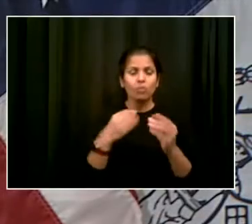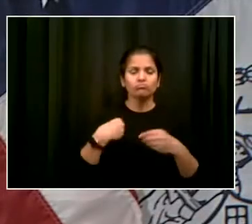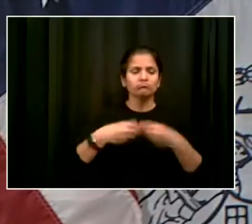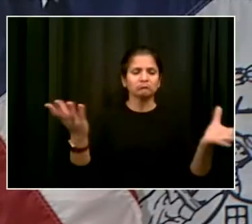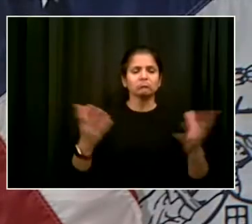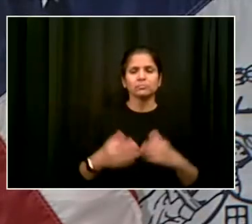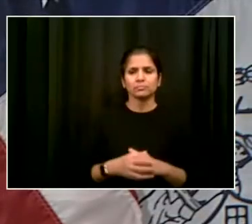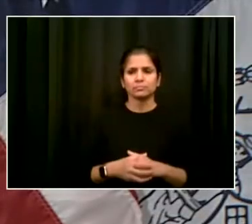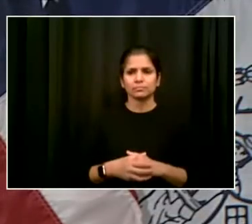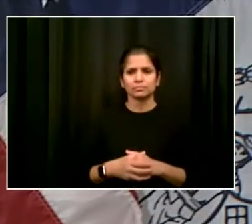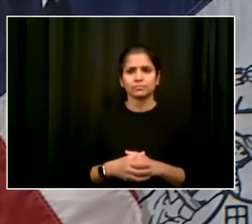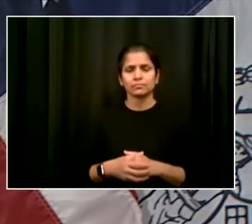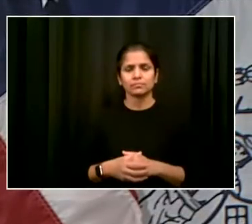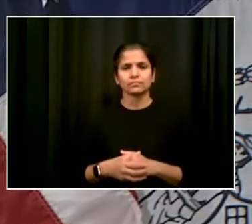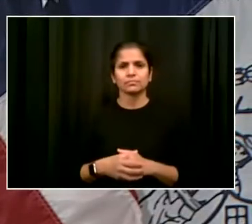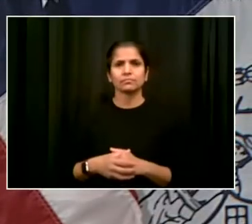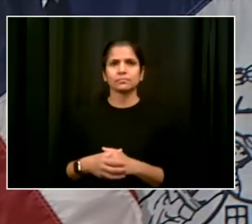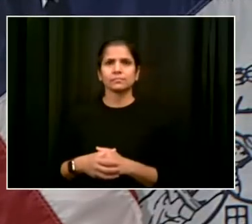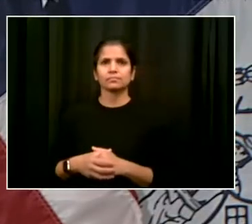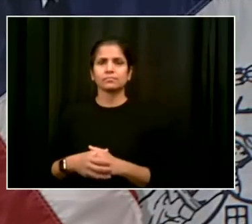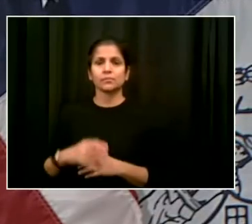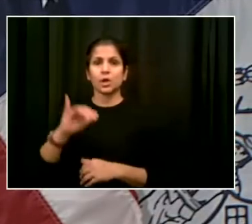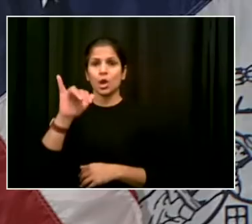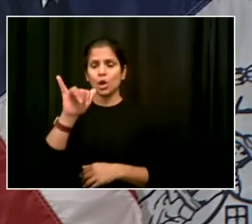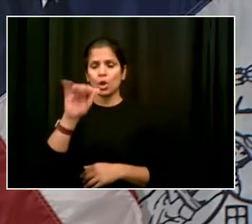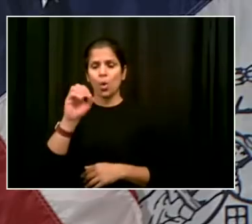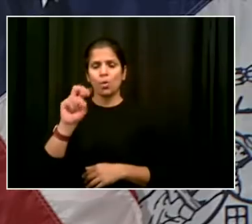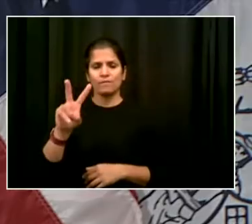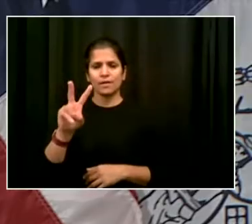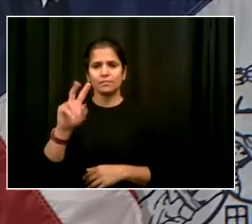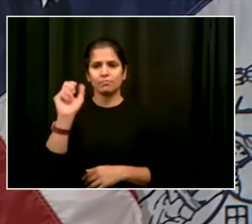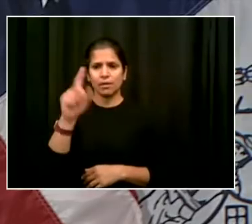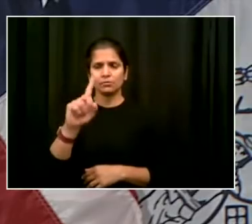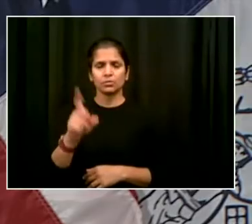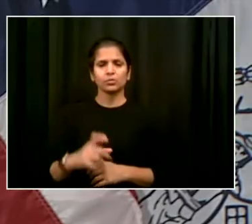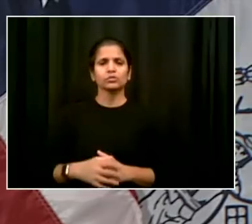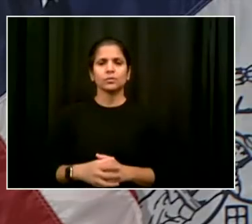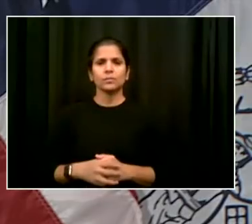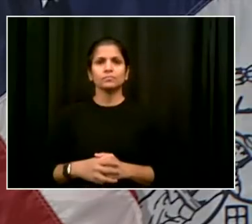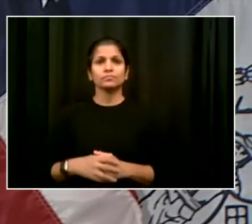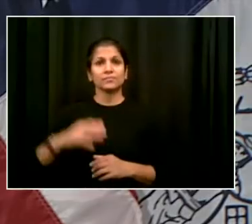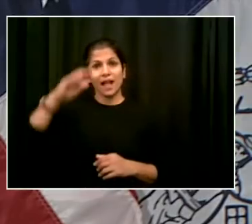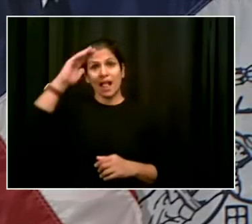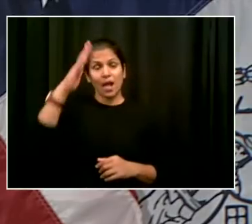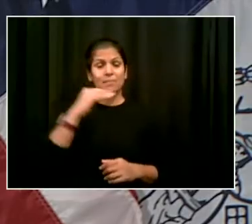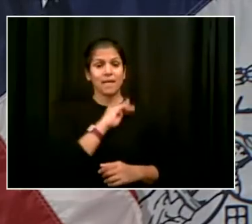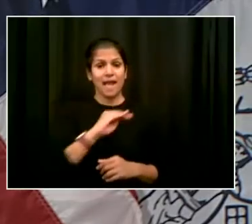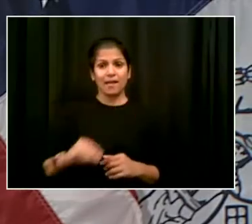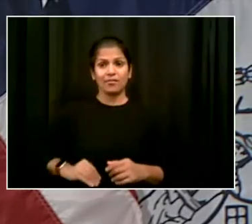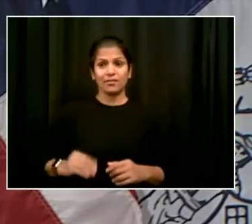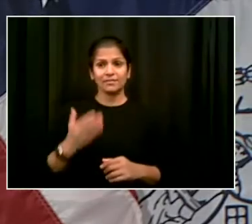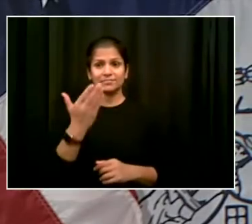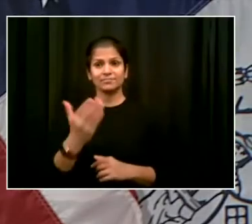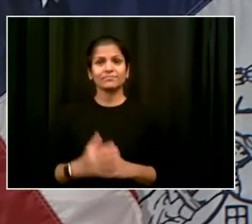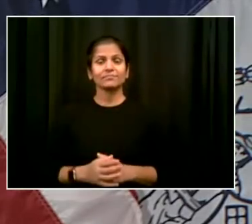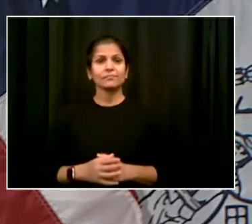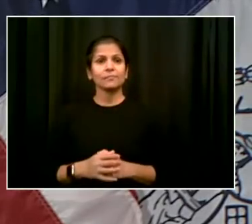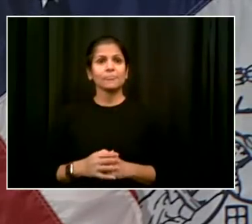WINTER BREAK WHICH IS DECEMBER 23. SO WE ARE WWLLE ON HER WAY TO MAKING SURE EVERY STUDENT HAS A DEVICE. THE NEXT JOURNALIST IS